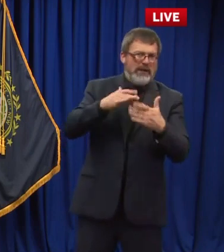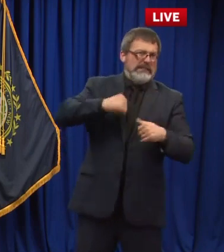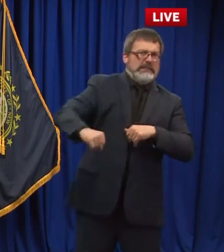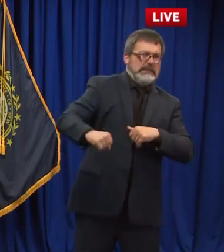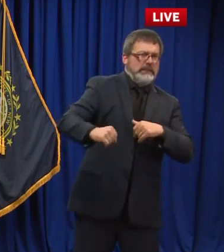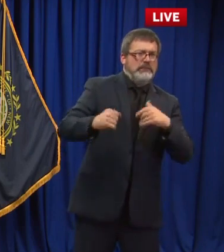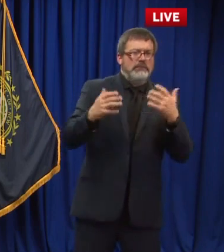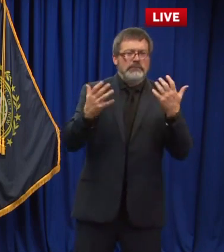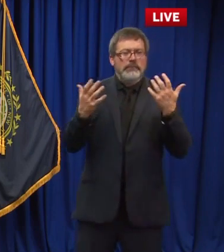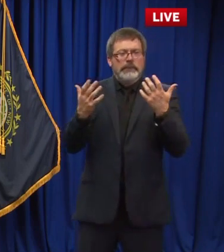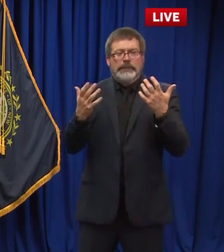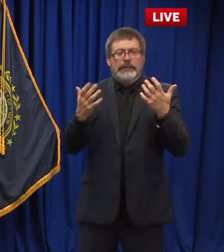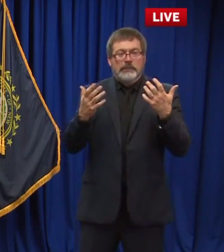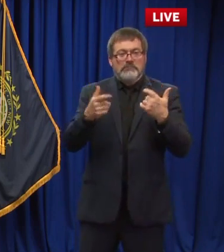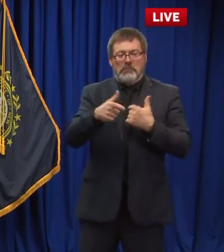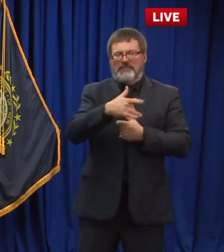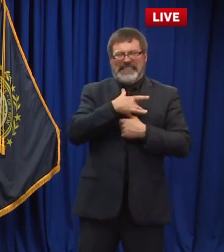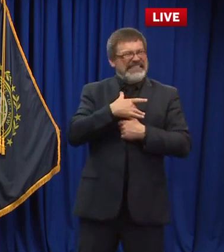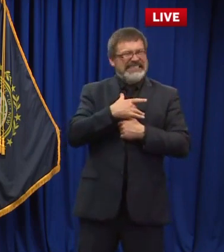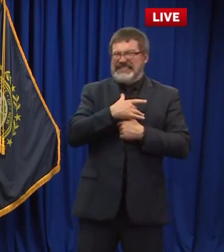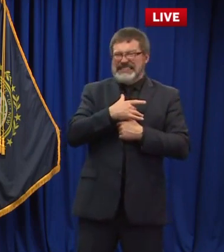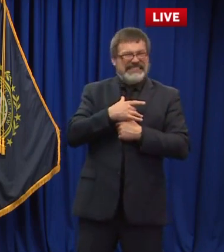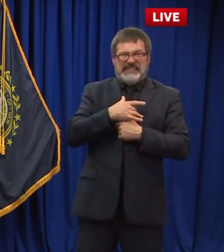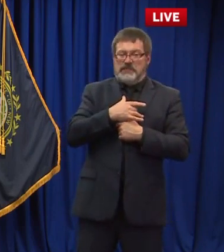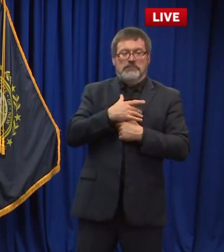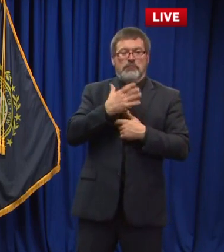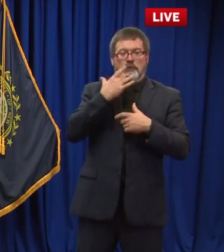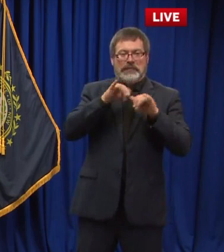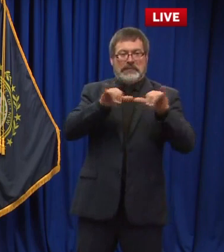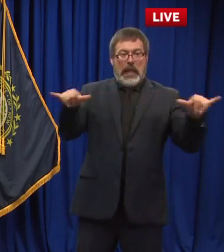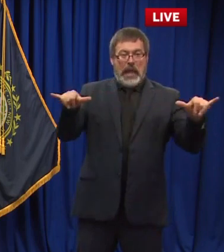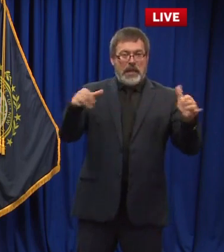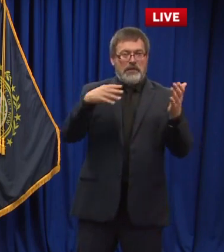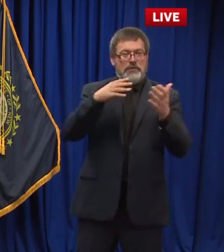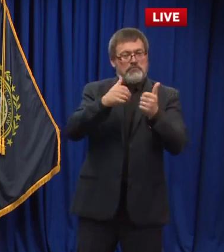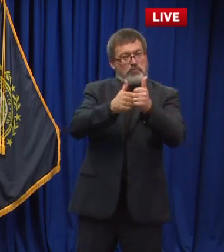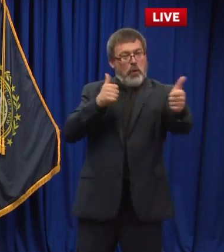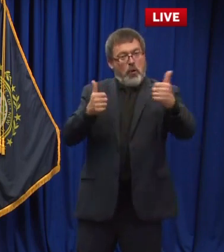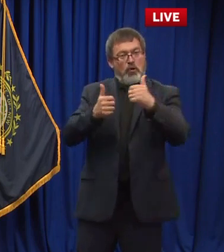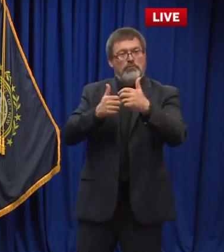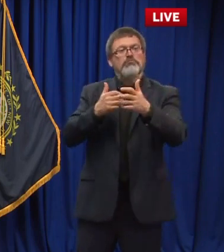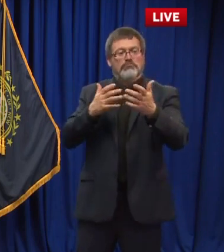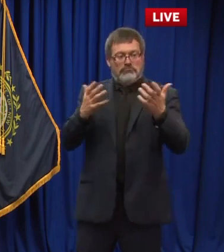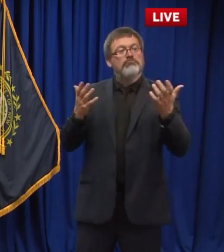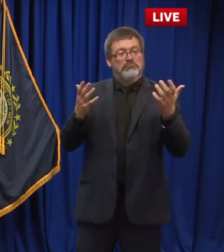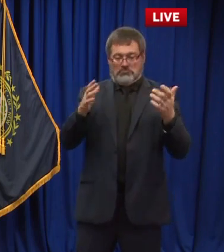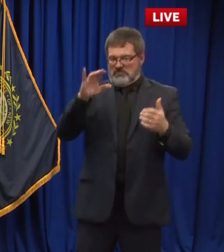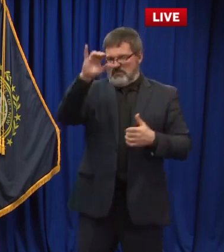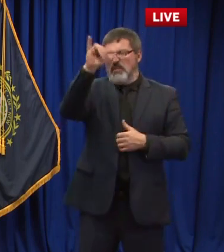VARIOUS REASONS, WE WANT THEM TO HAVE THAT FLEXIBILITY.